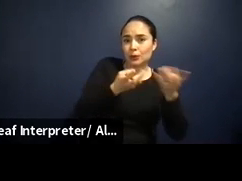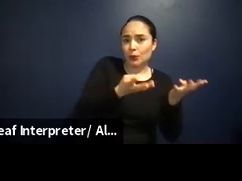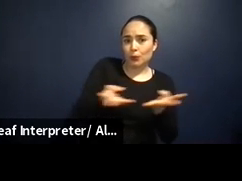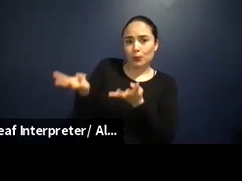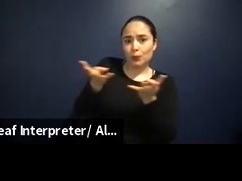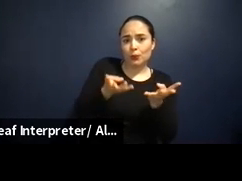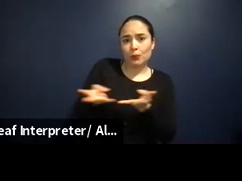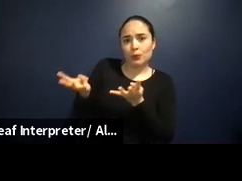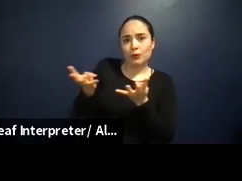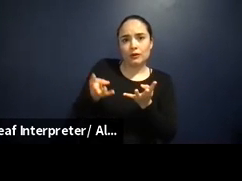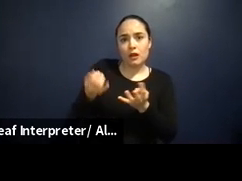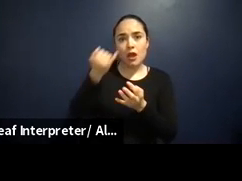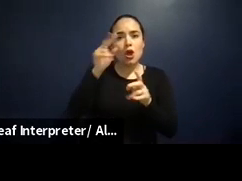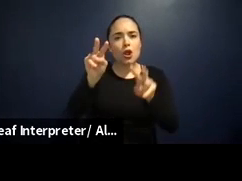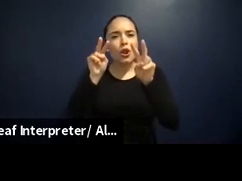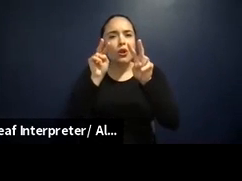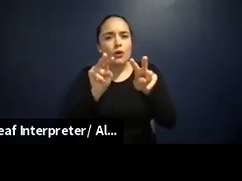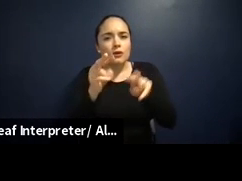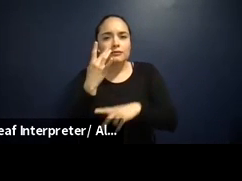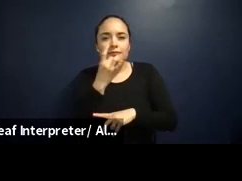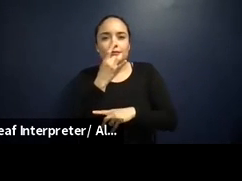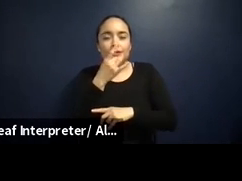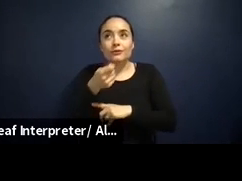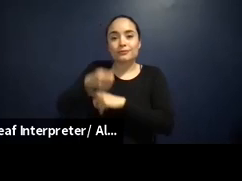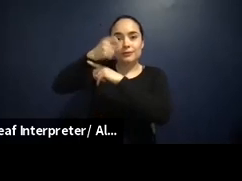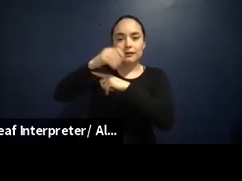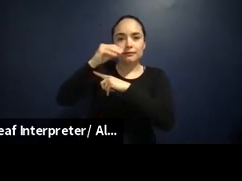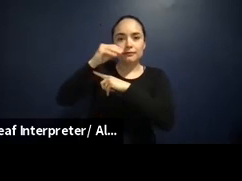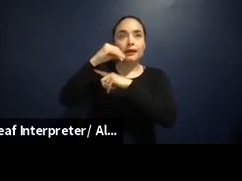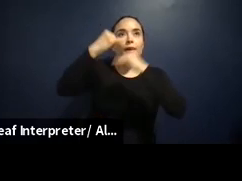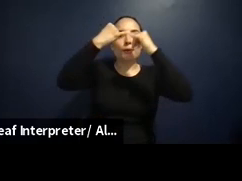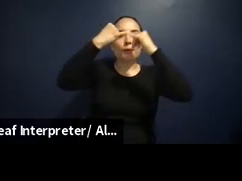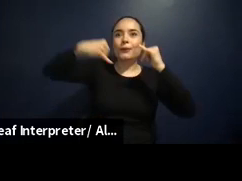your light switch, and your light goes on, is that electric current that is traveling through copper.